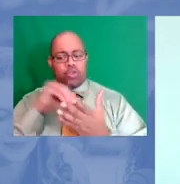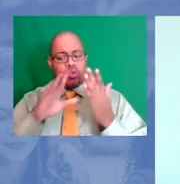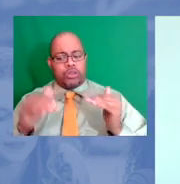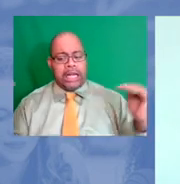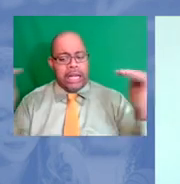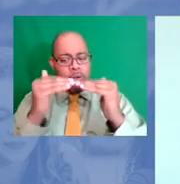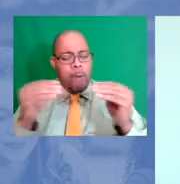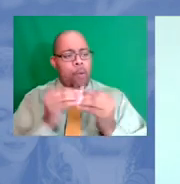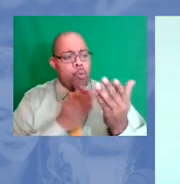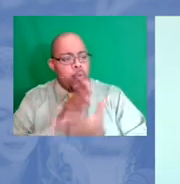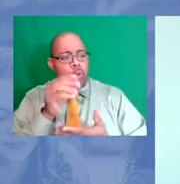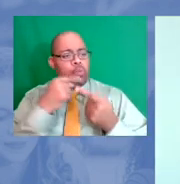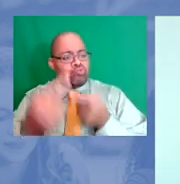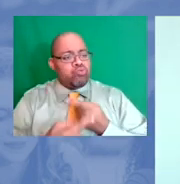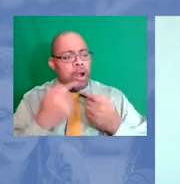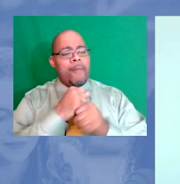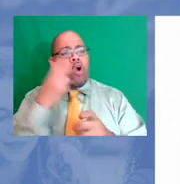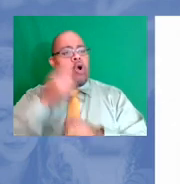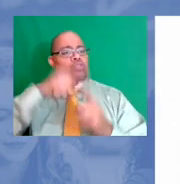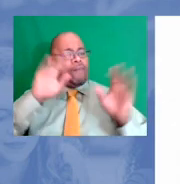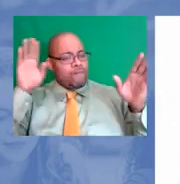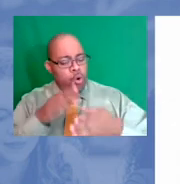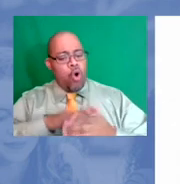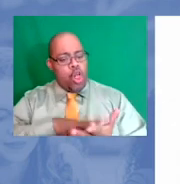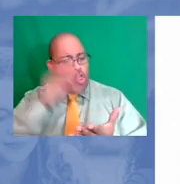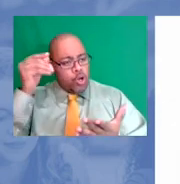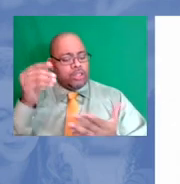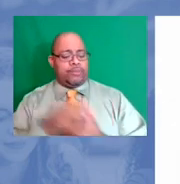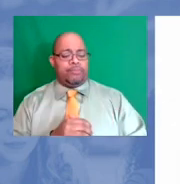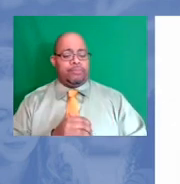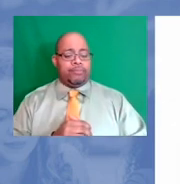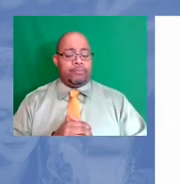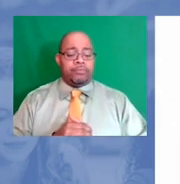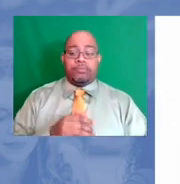MAKE IT HARD TO FOCUS ON LEARNING. >> TO US AS STUDENT VOICE AS A STUDENT, EQUITY